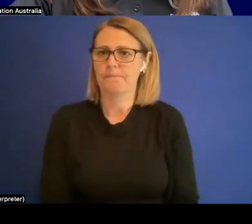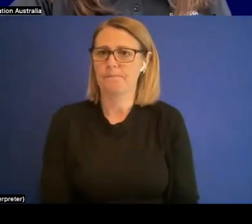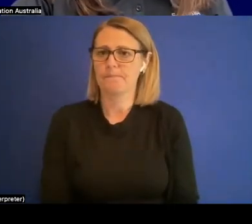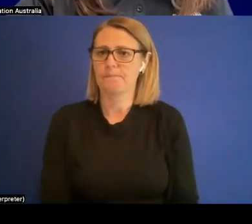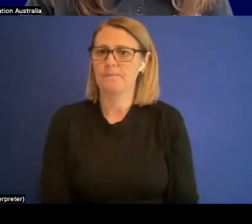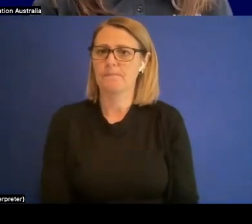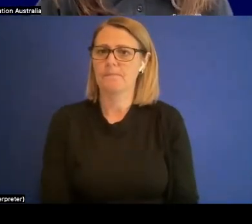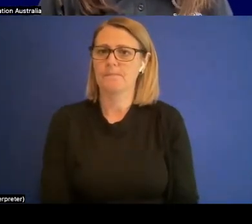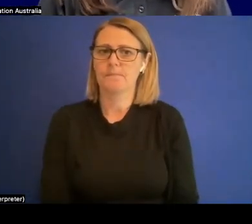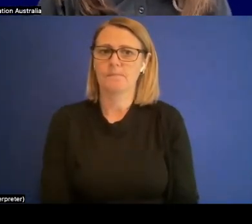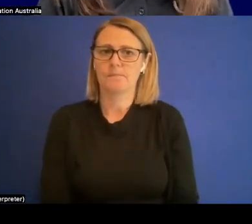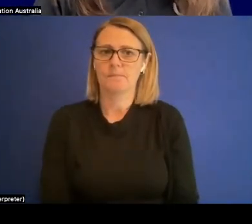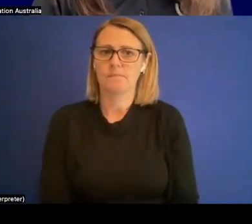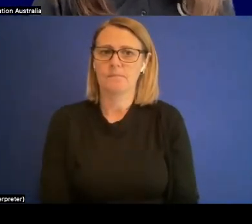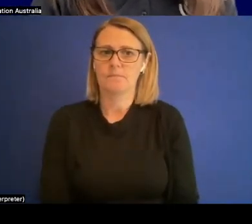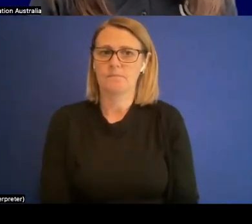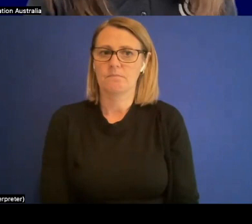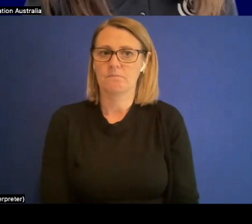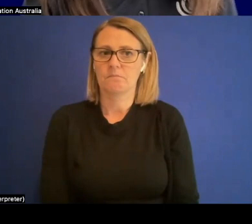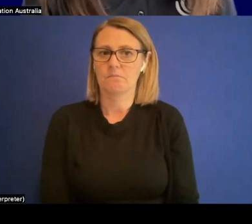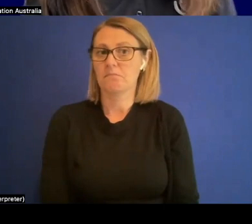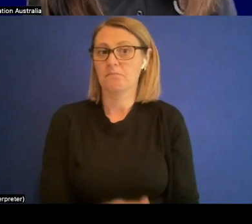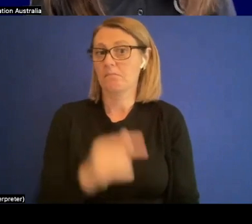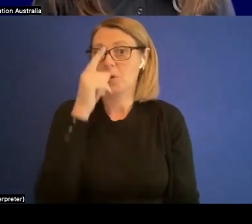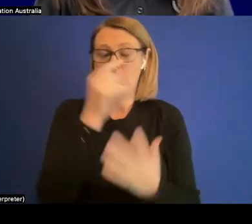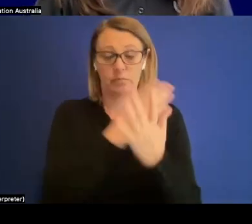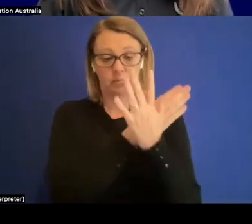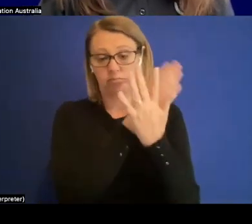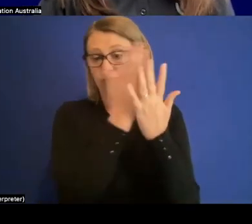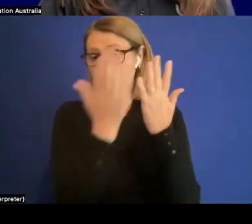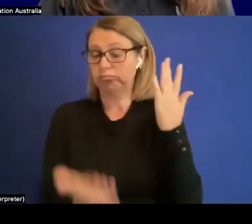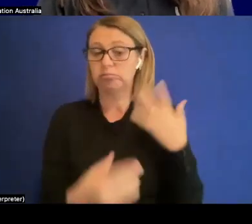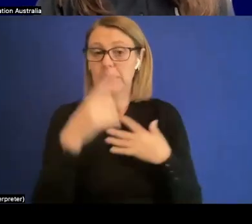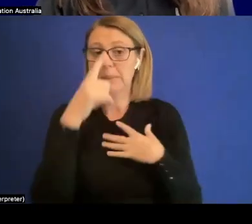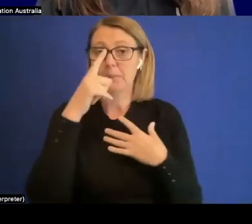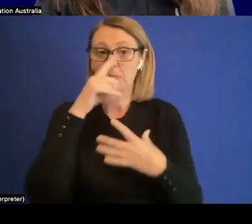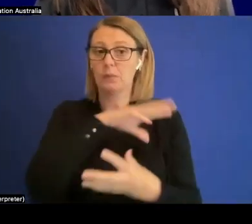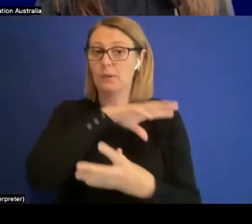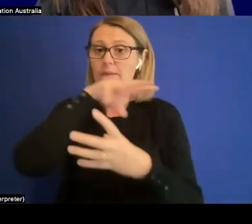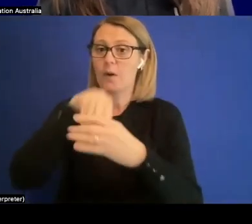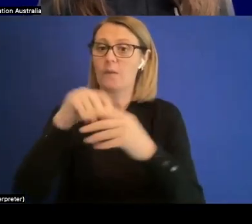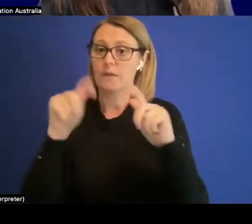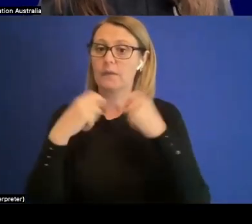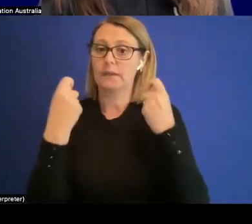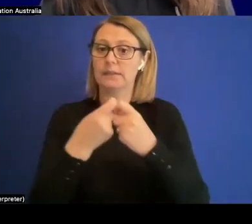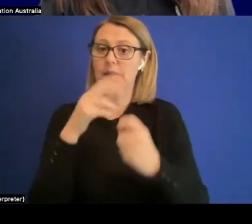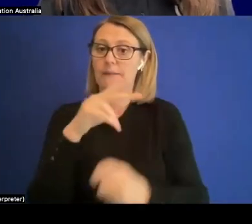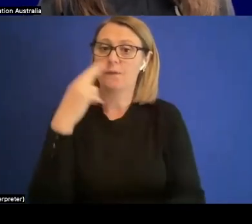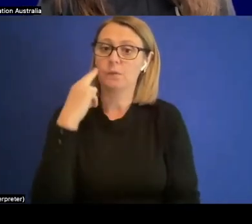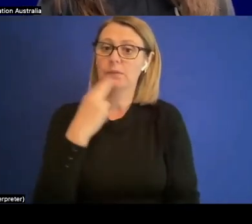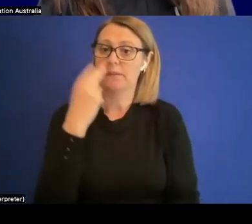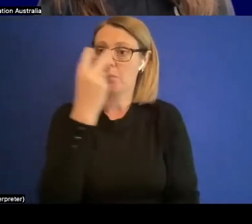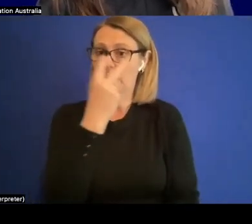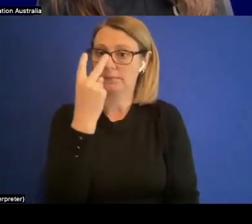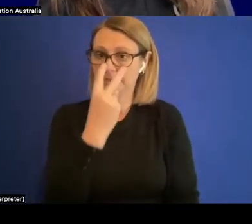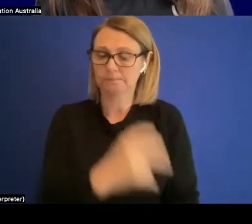There could be potentially many members who make up the team for deafblindness and, indeed,